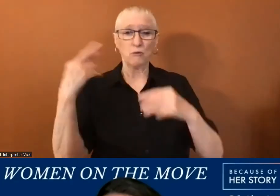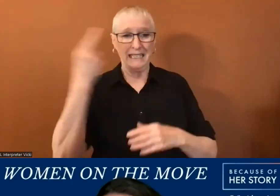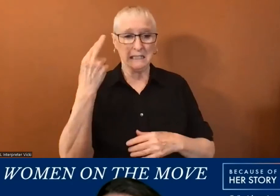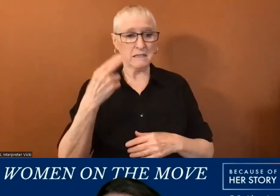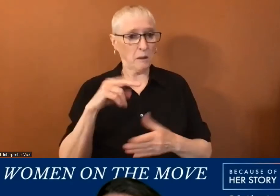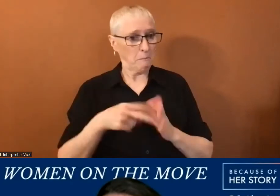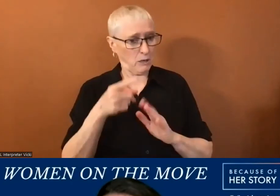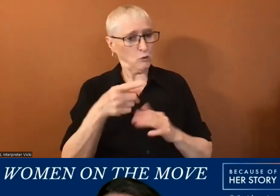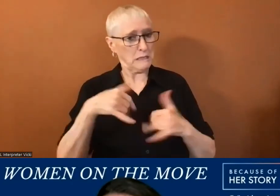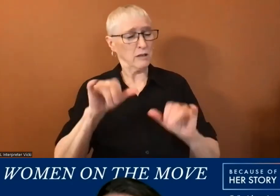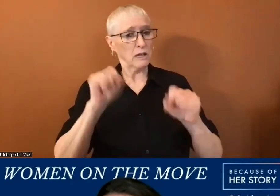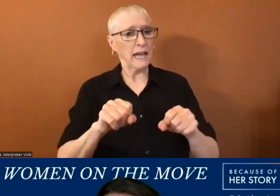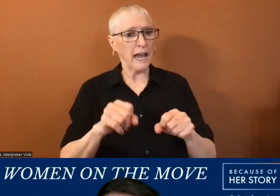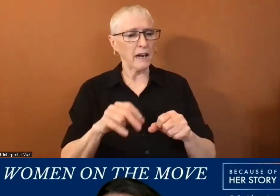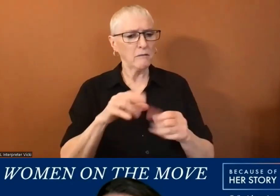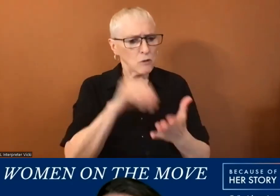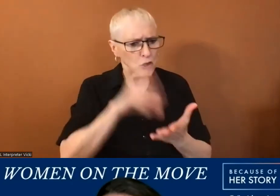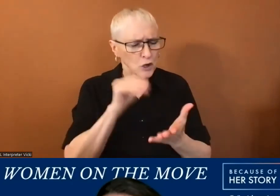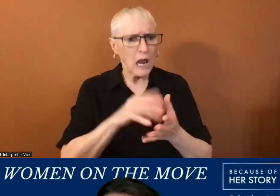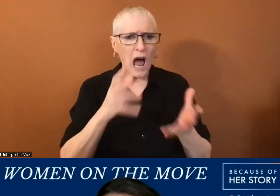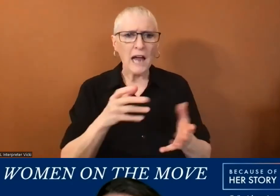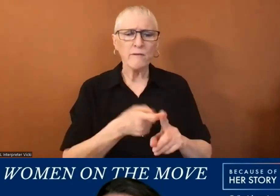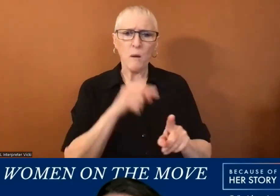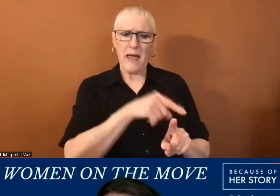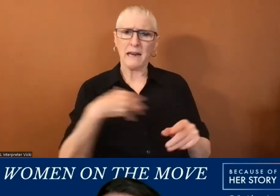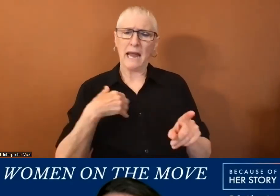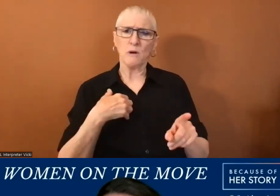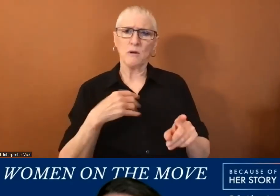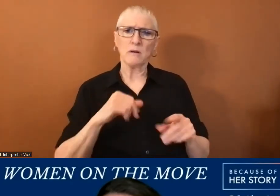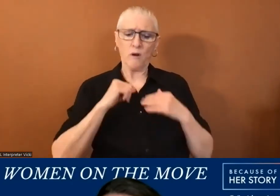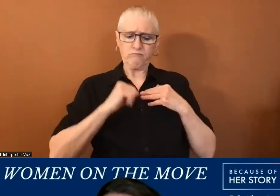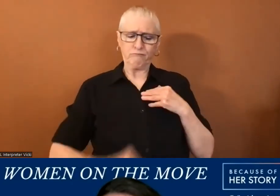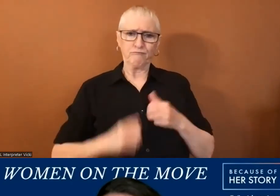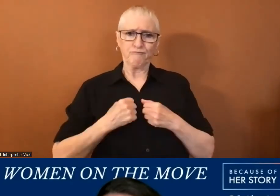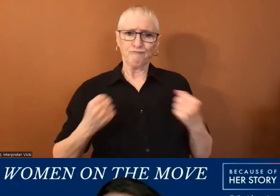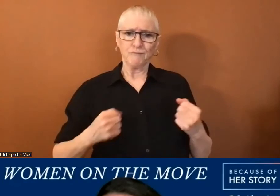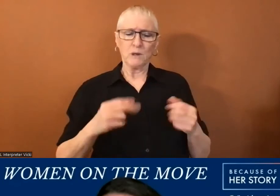still get a lot of information from them and use the science to see how you can help preserve the